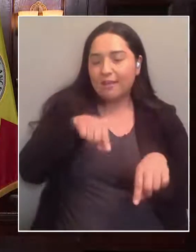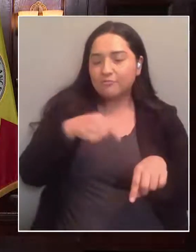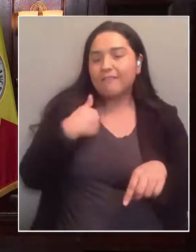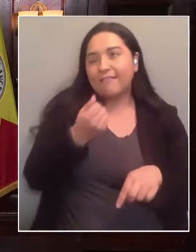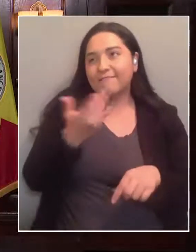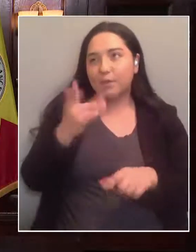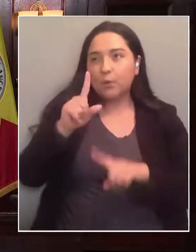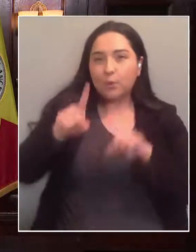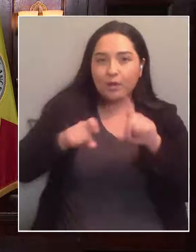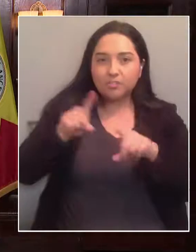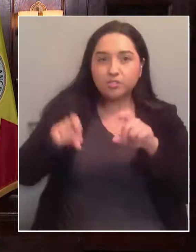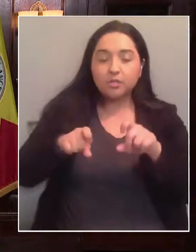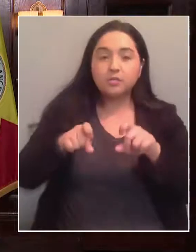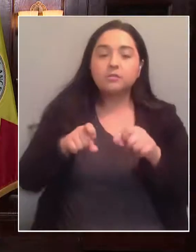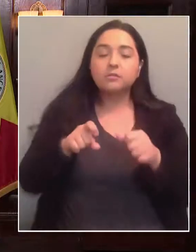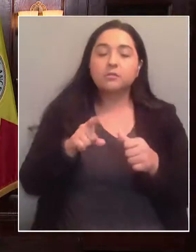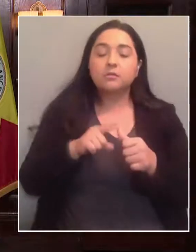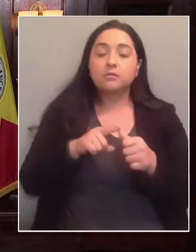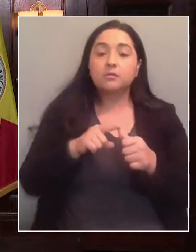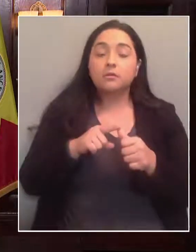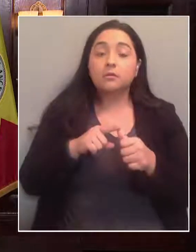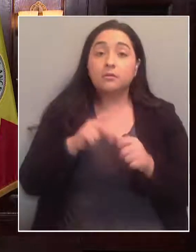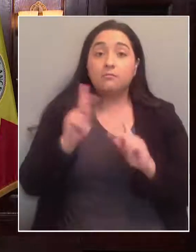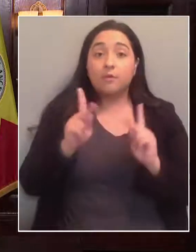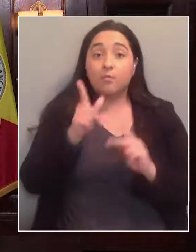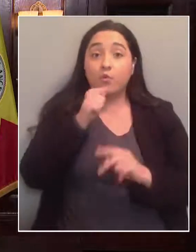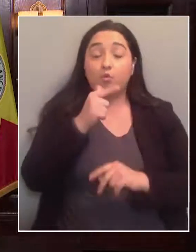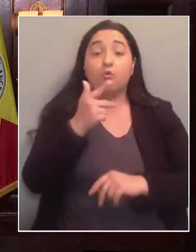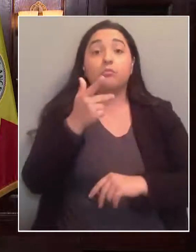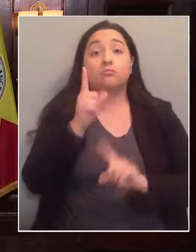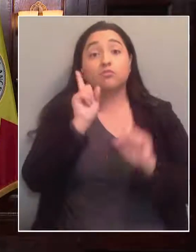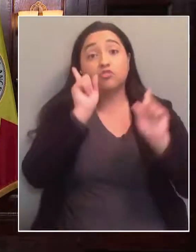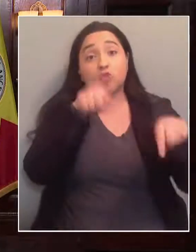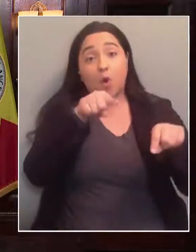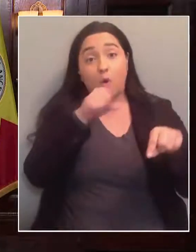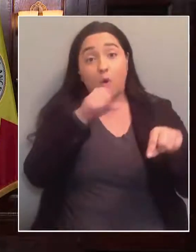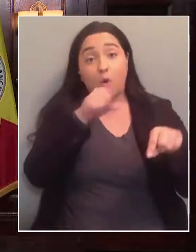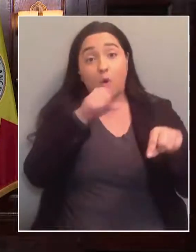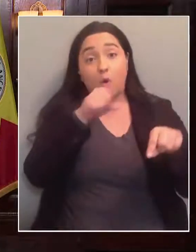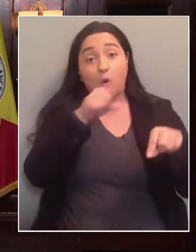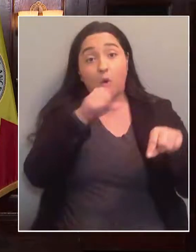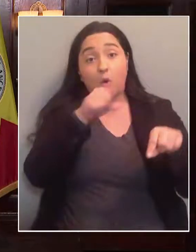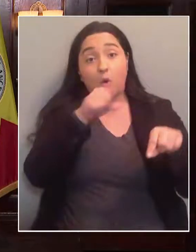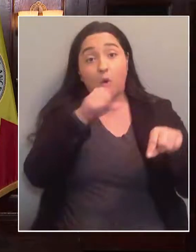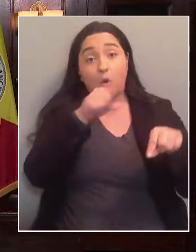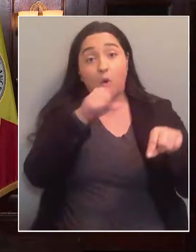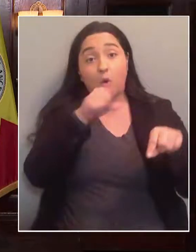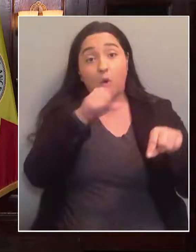ARE PEOPLE WHO ARE GETTING VACCINATED AT DODGER STADIUM TOMORROW ALREADY REGISTERED? AND CAN PEOPLE REGISTER NOW?